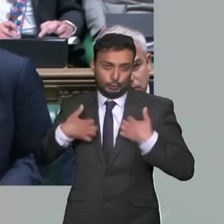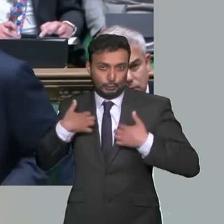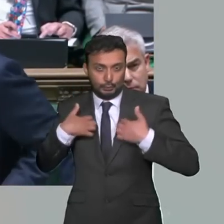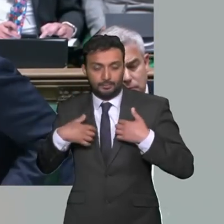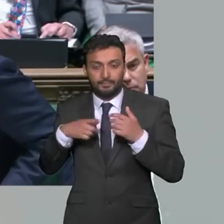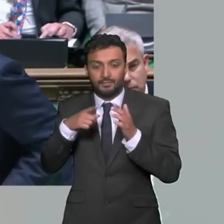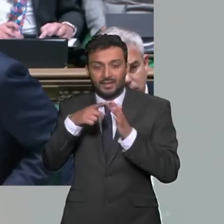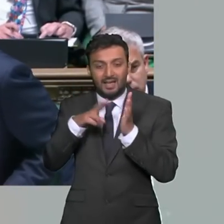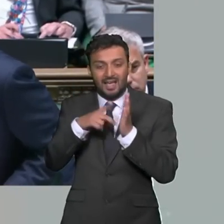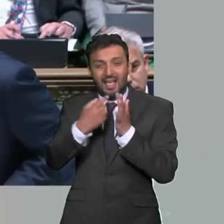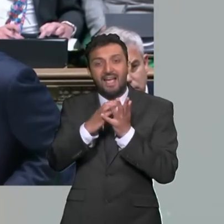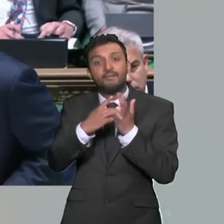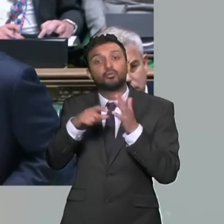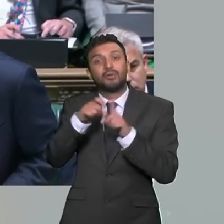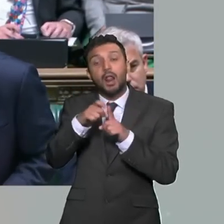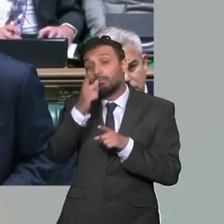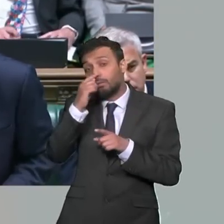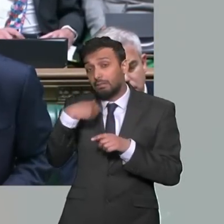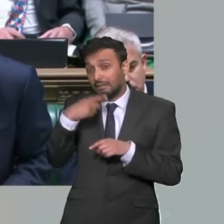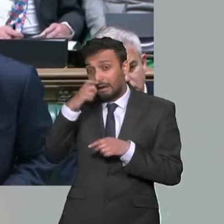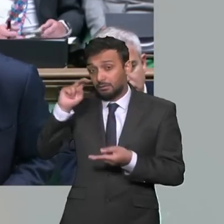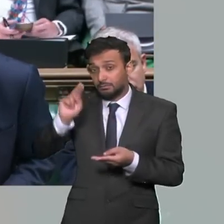to reduce the risk of infection.